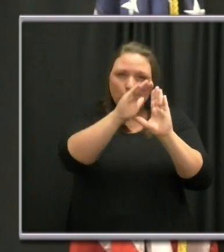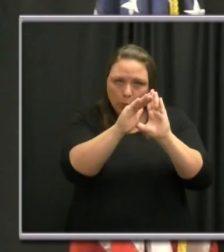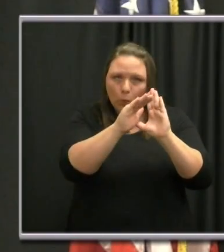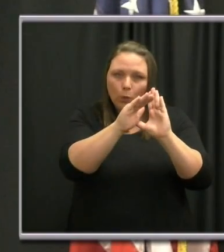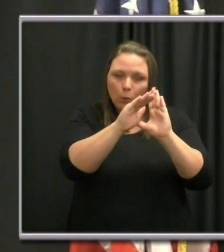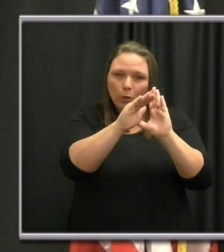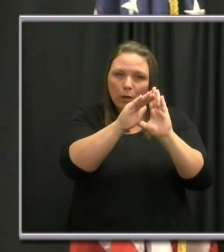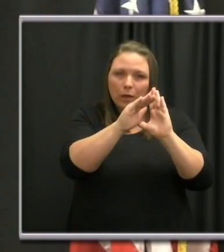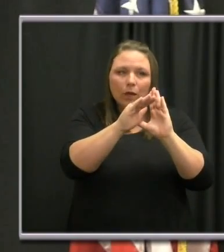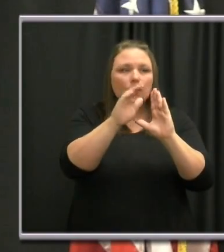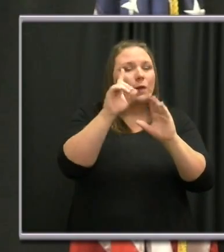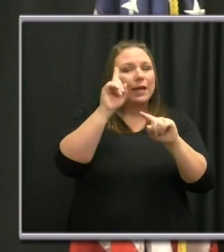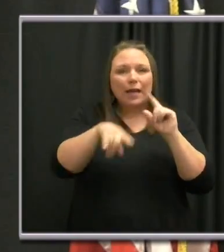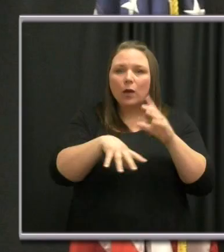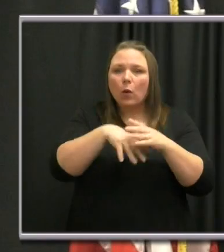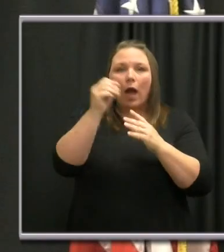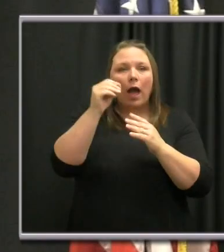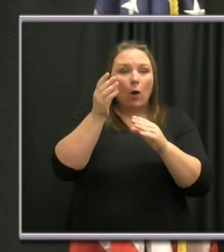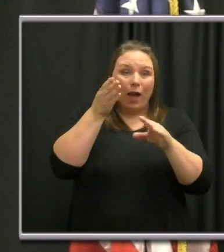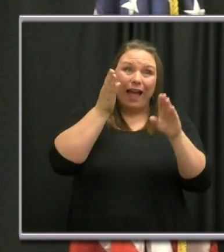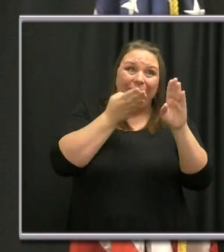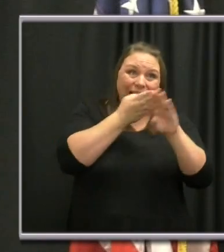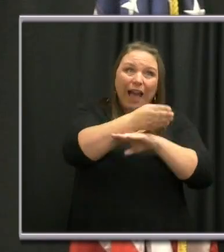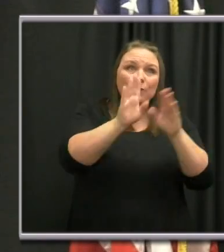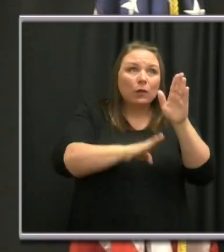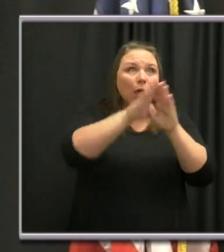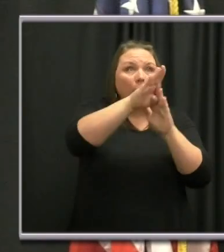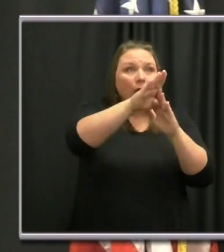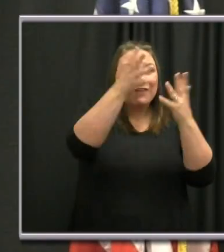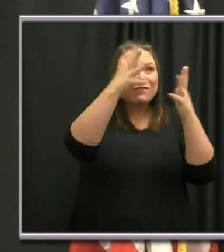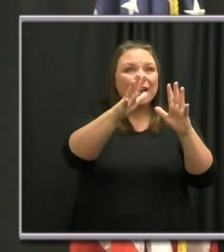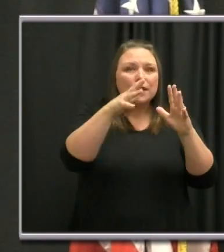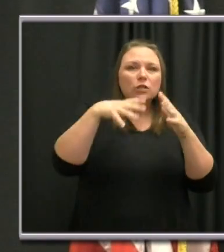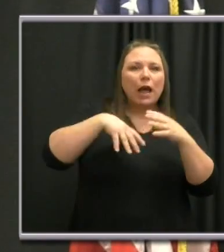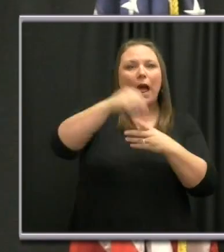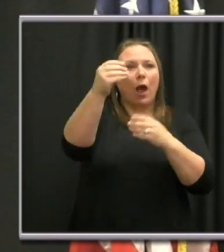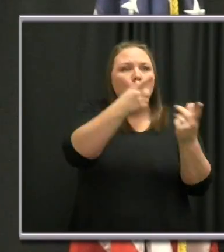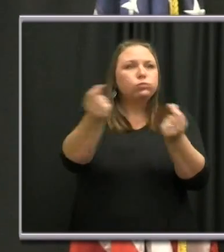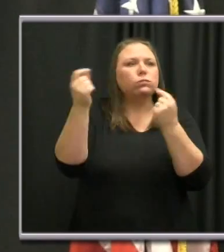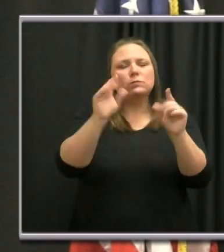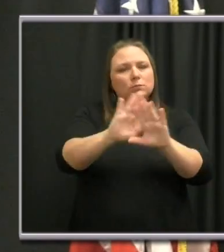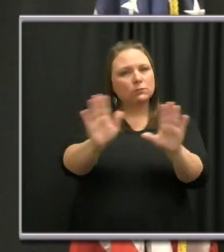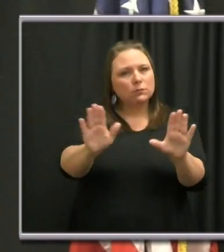CONTINUE OUR EFFORTS TO HAVE THE P. COME DOWN. AND WE CAN'T